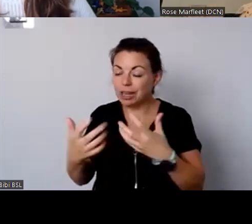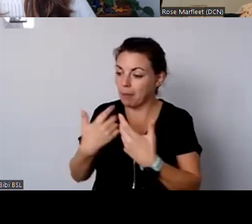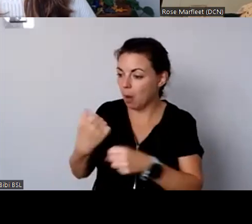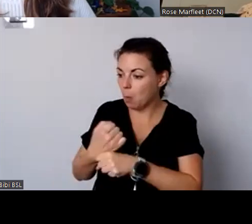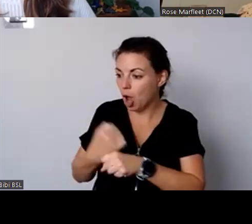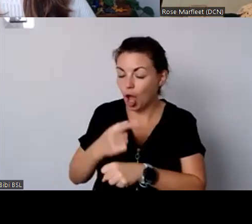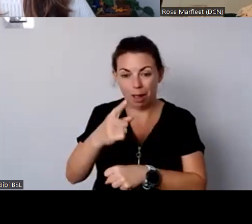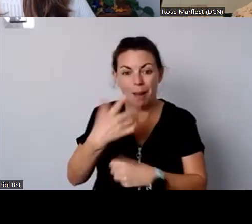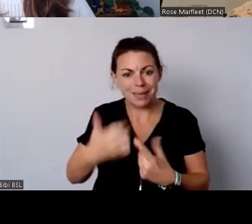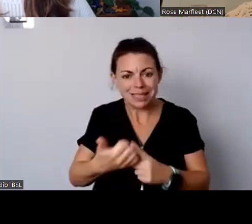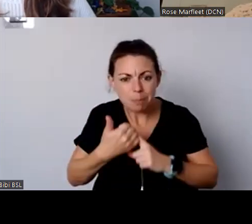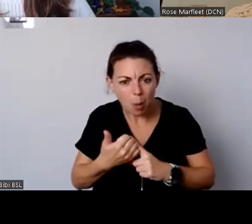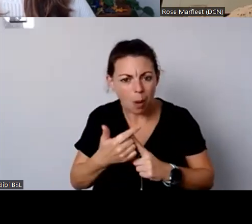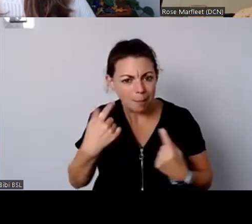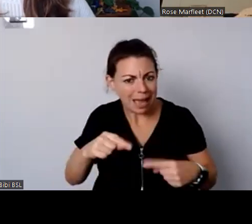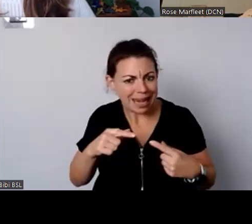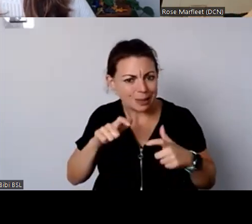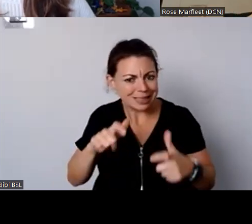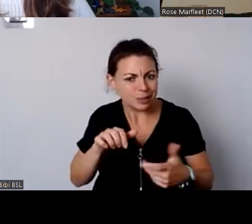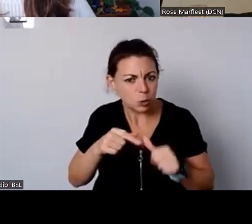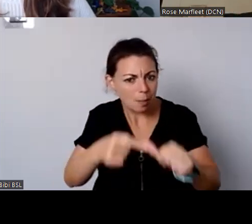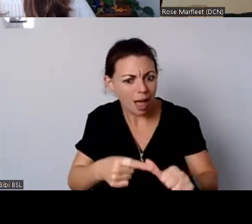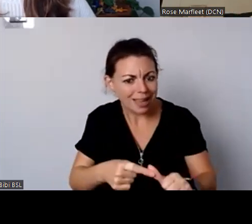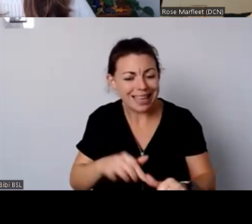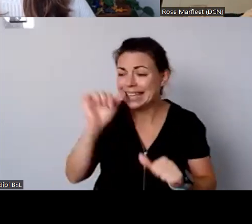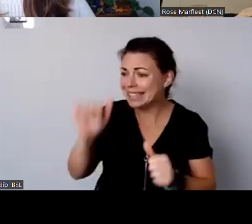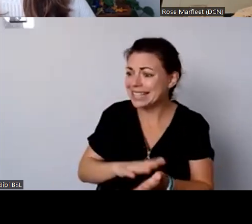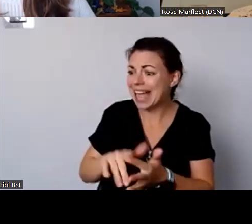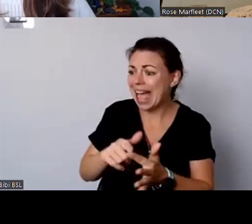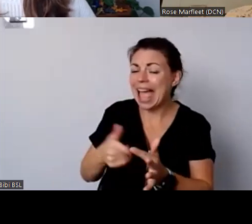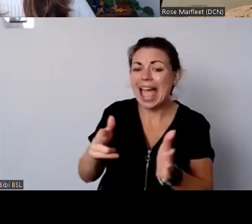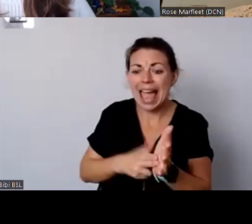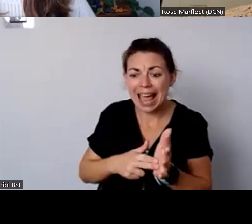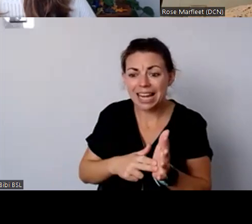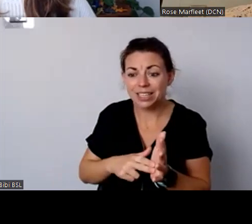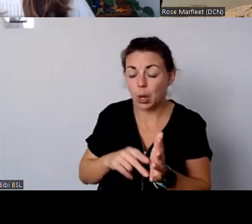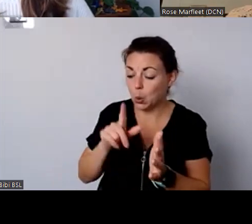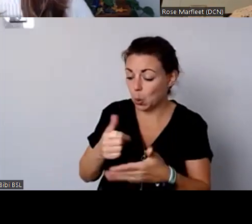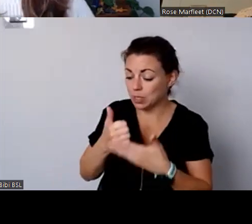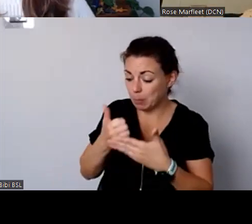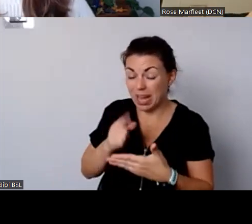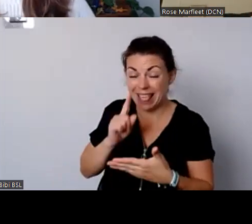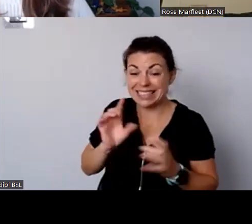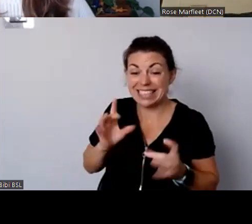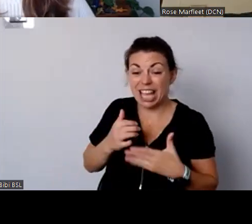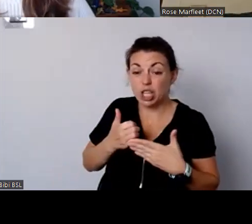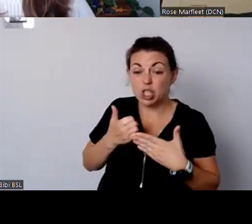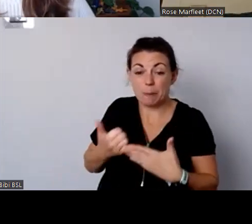Absolutely. Helen, the support that you had is exactly that. It's just some support and advice from the tech champions.